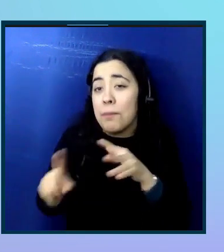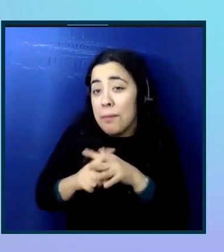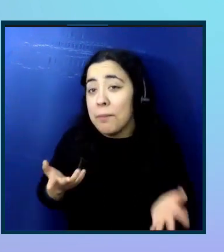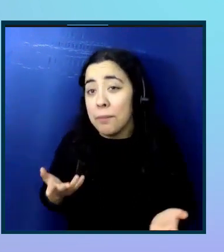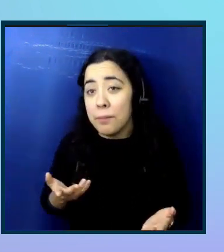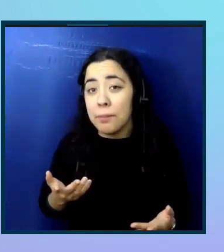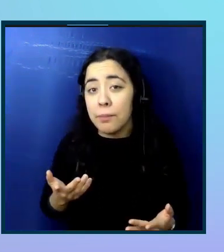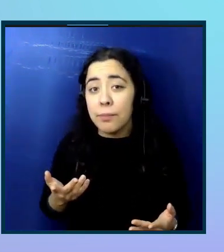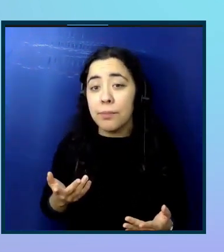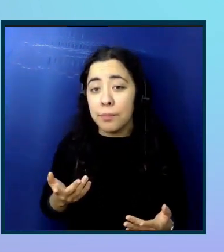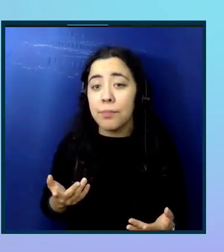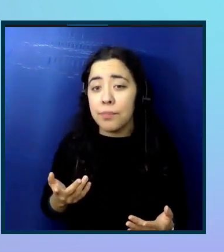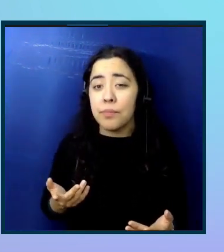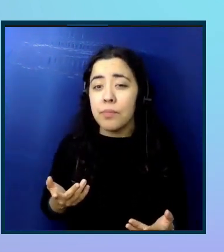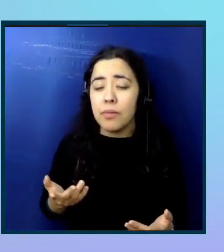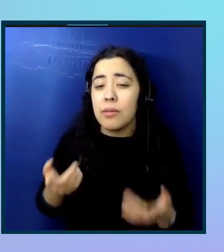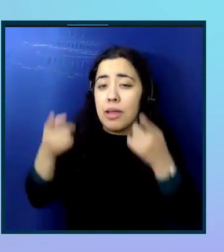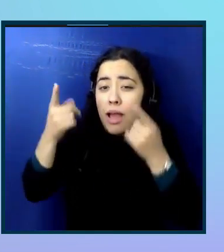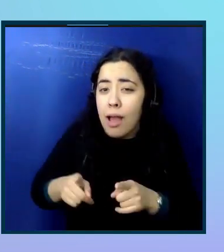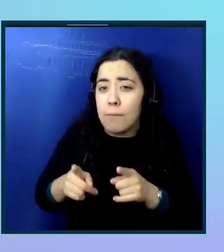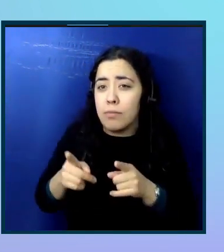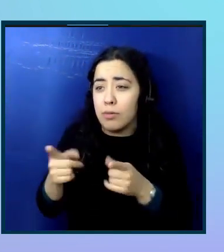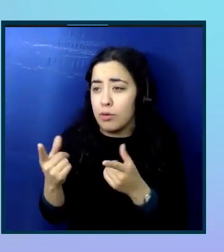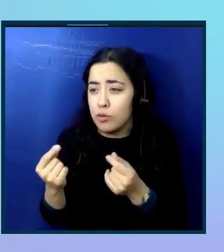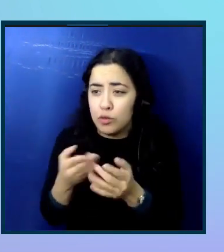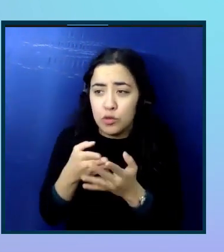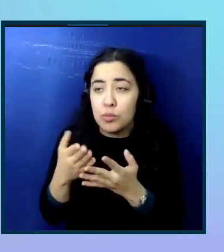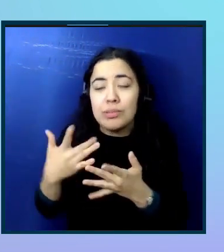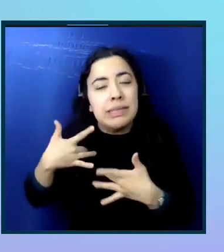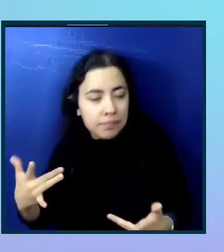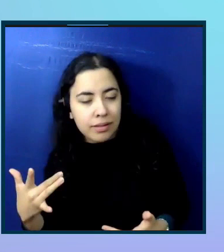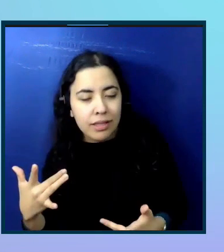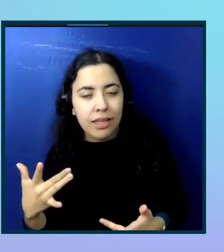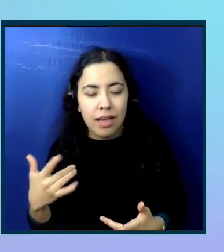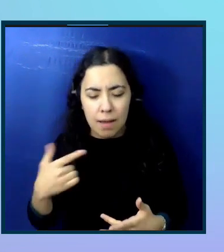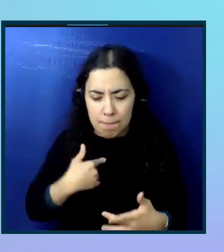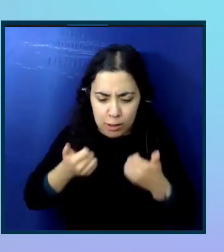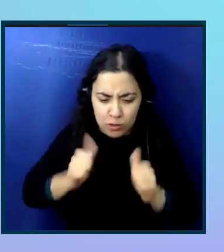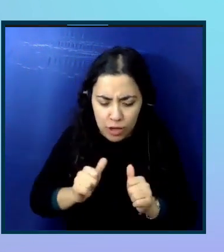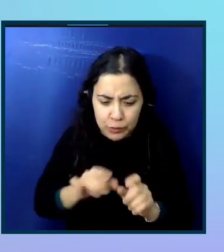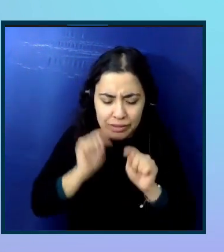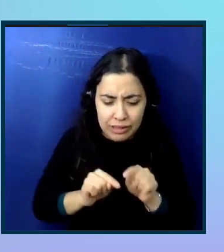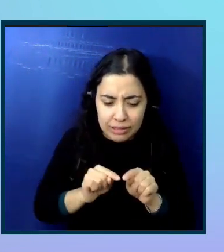That what you're trying to do, most likely, someone else has already tried to do.